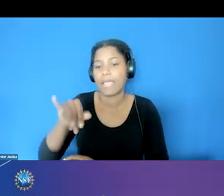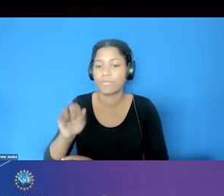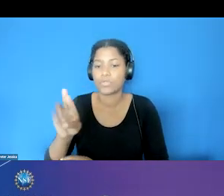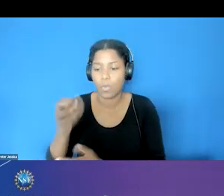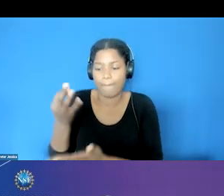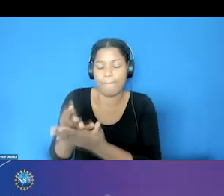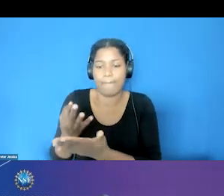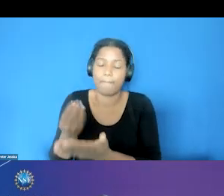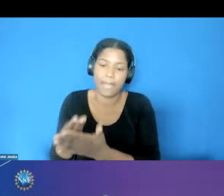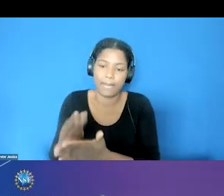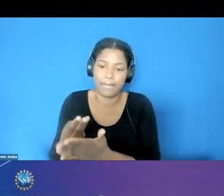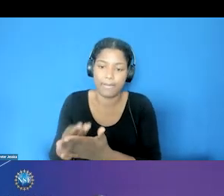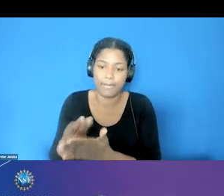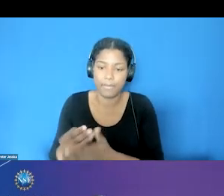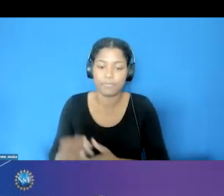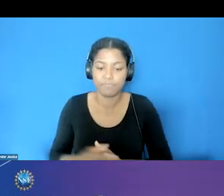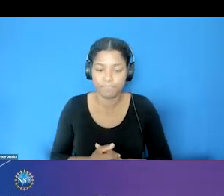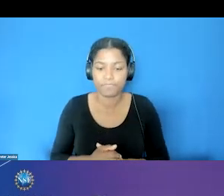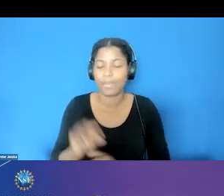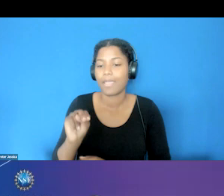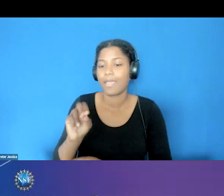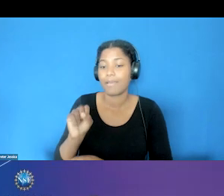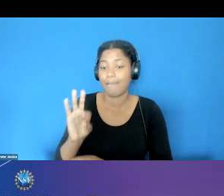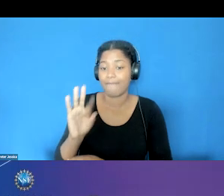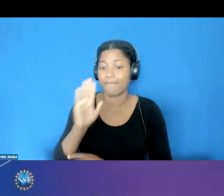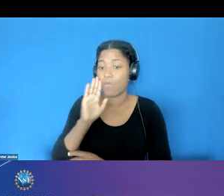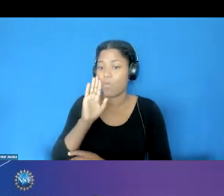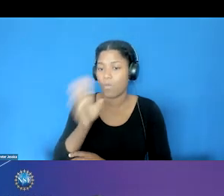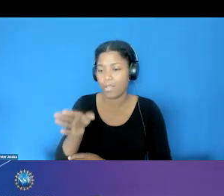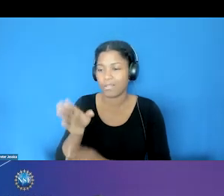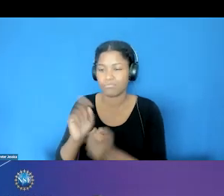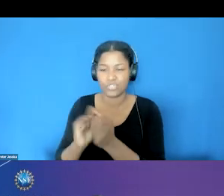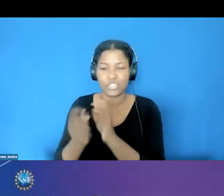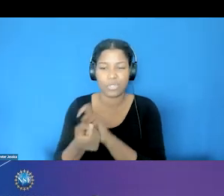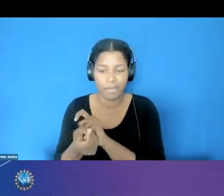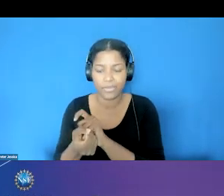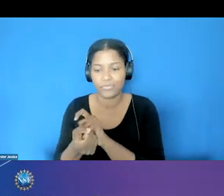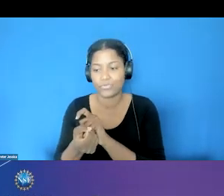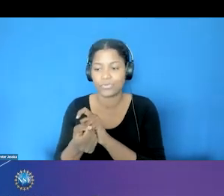NSF is going to be moving that PI transfer functionality from FastLane to Research.gov.